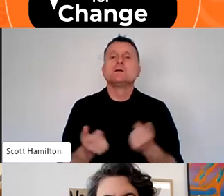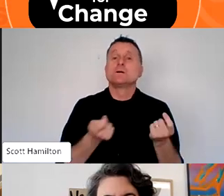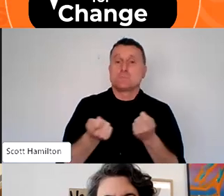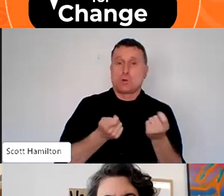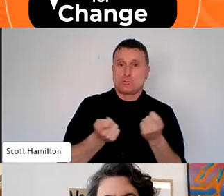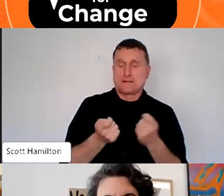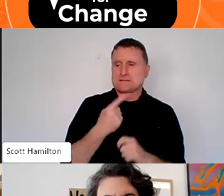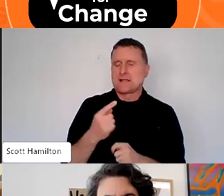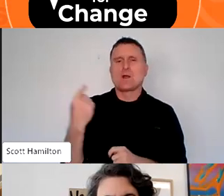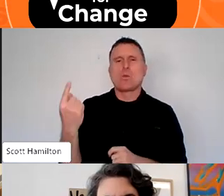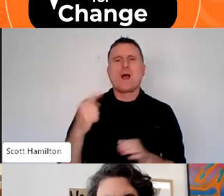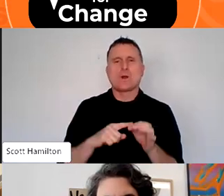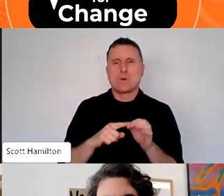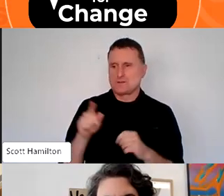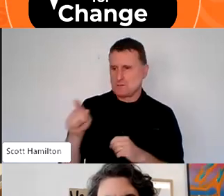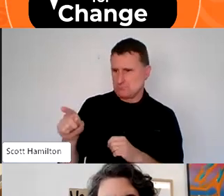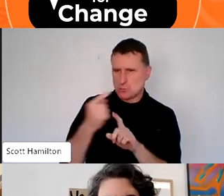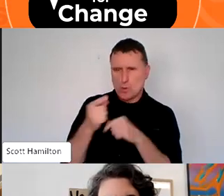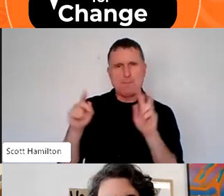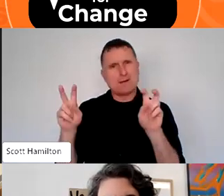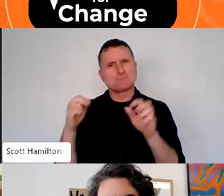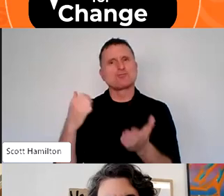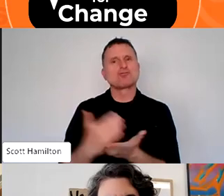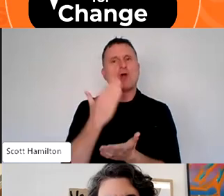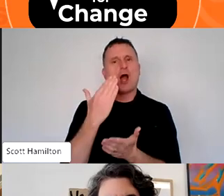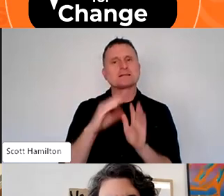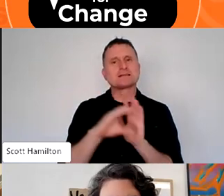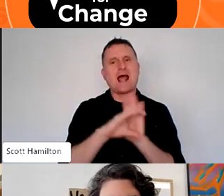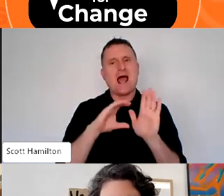is rights, and article 24 really does talk about the rights to education